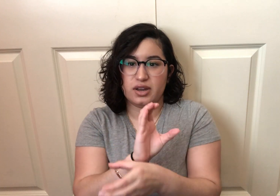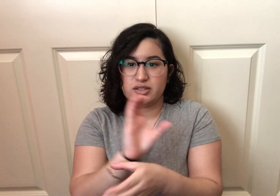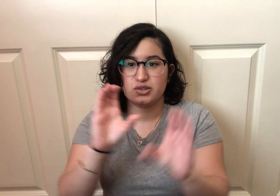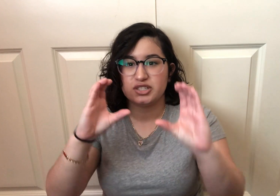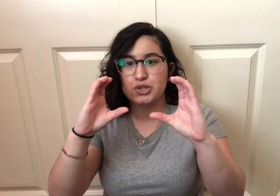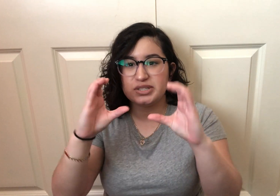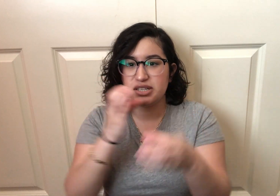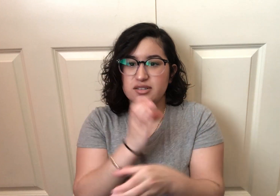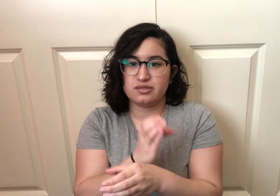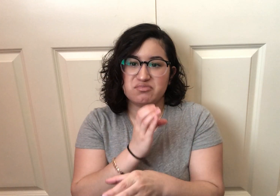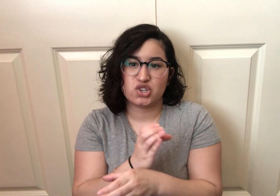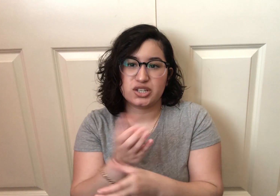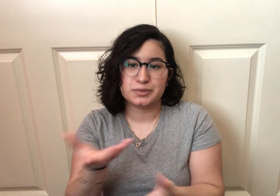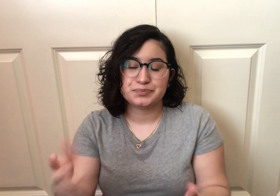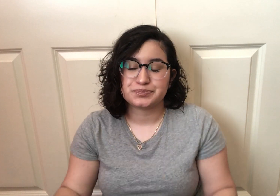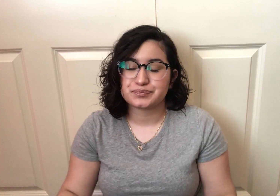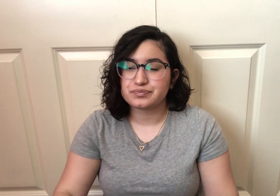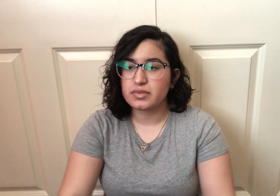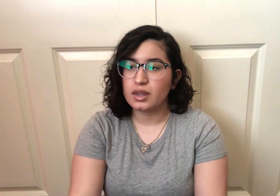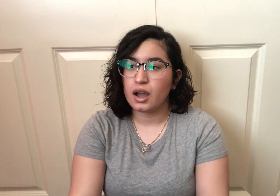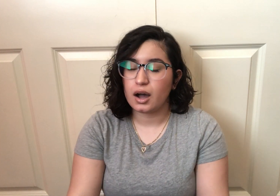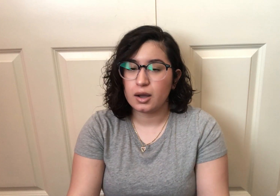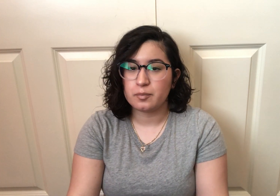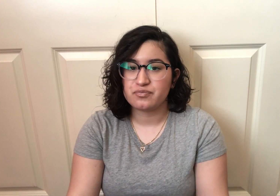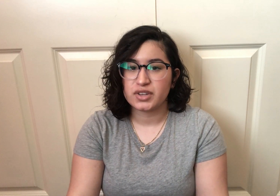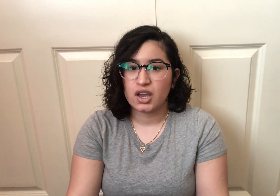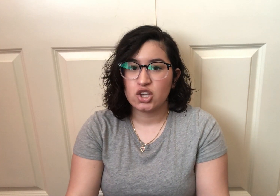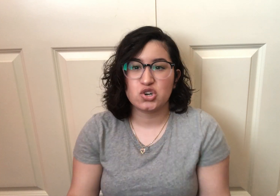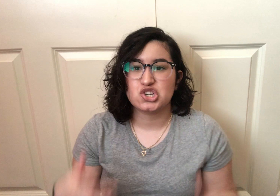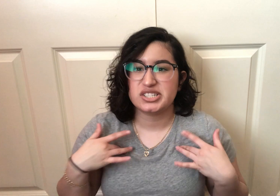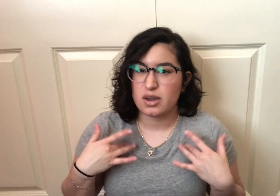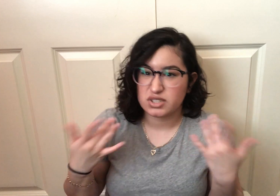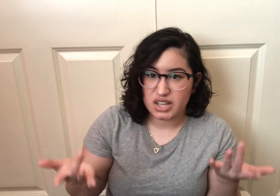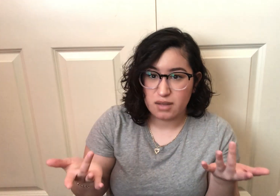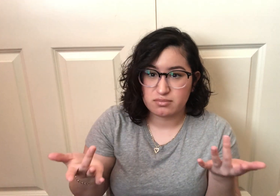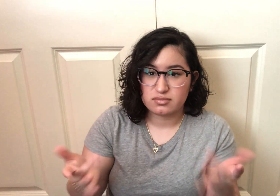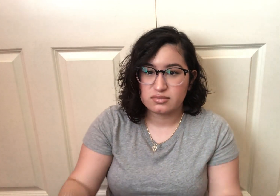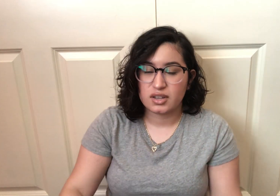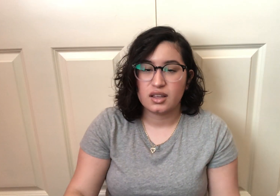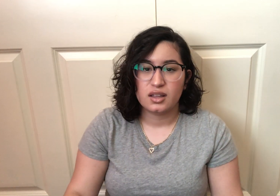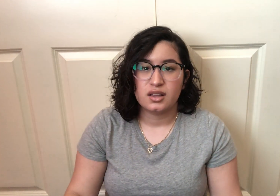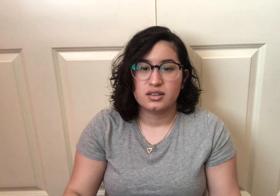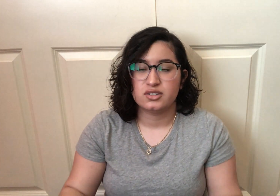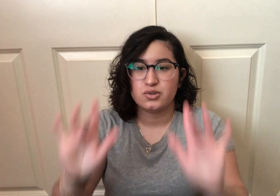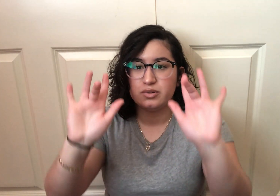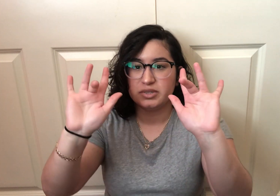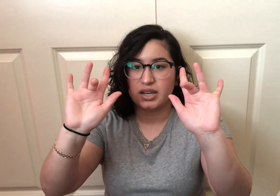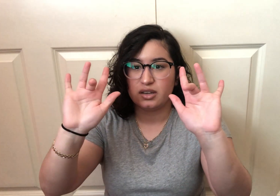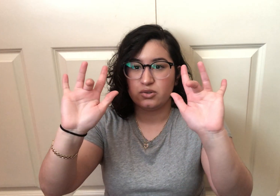way: so it's two C's = chill) you can just say "what's up?," so you would take, you